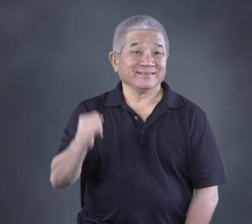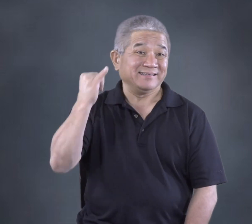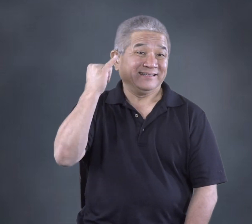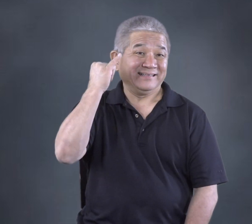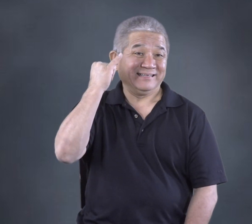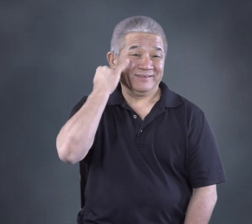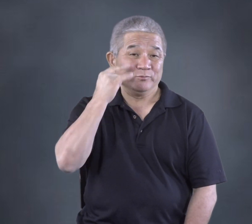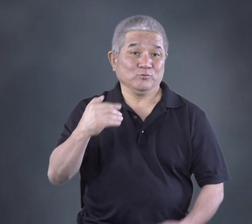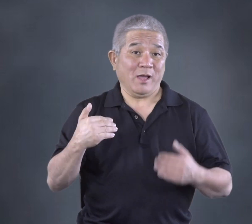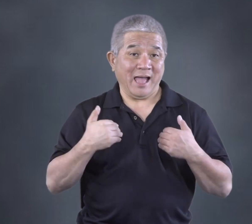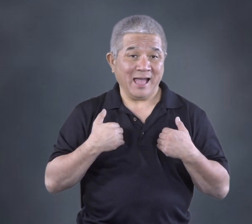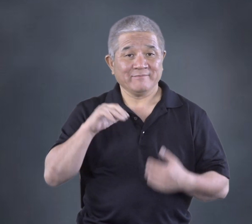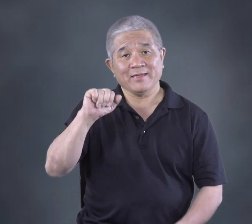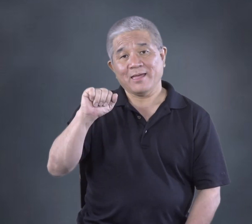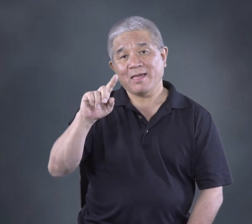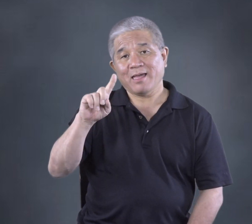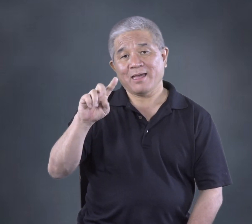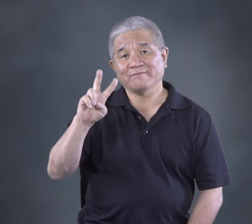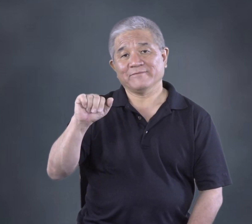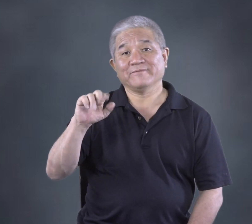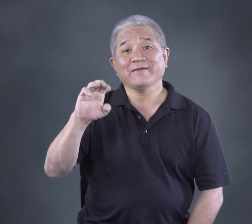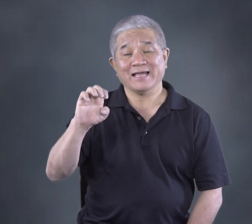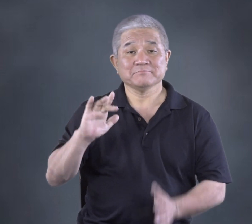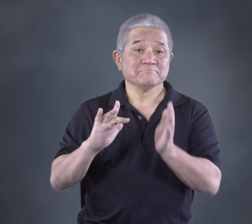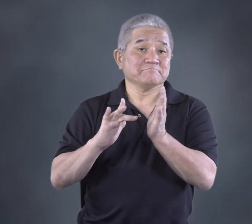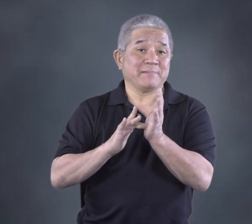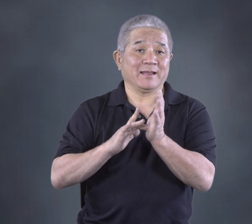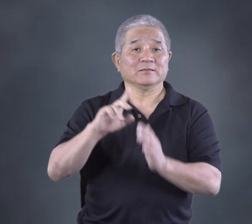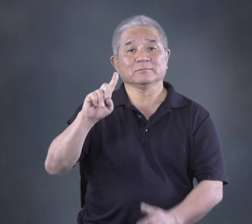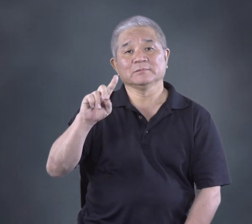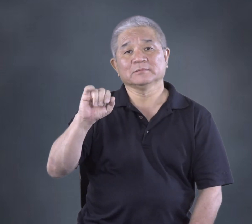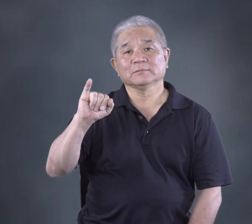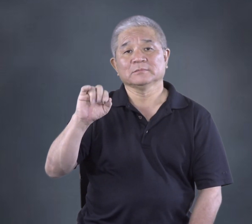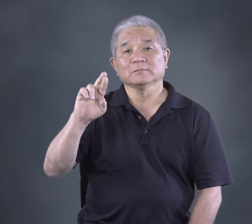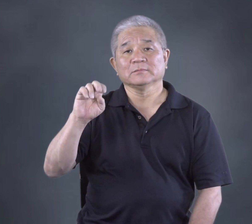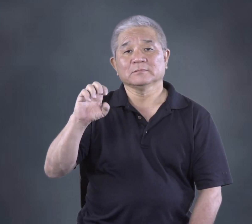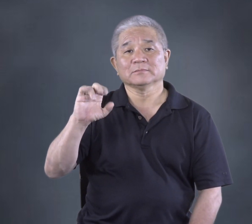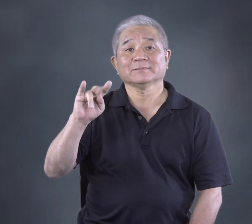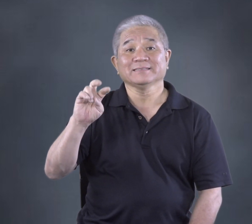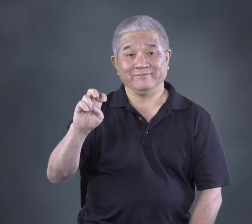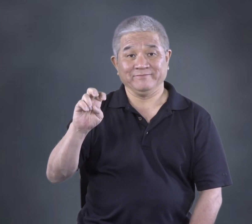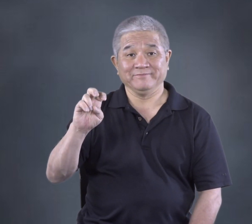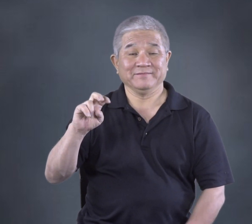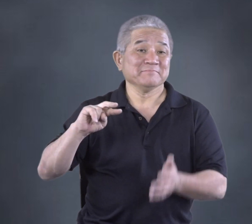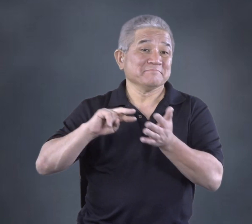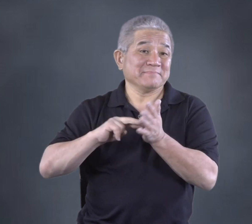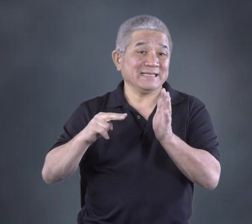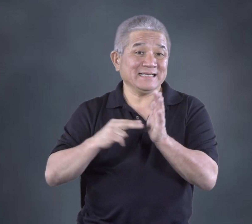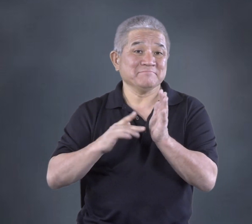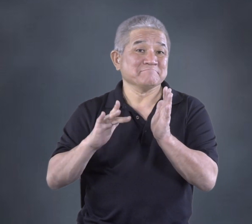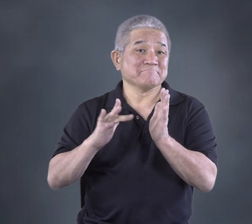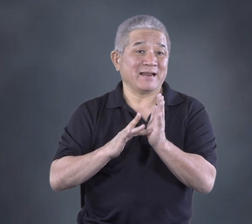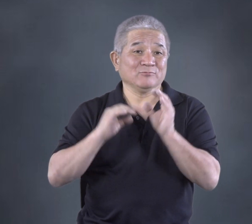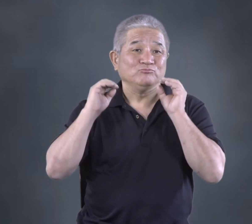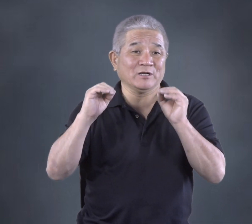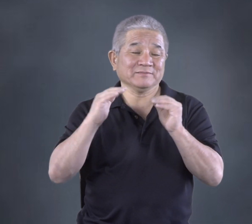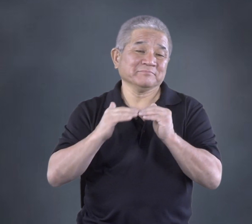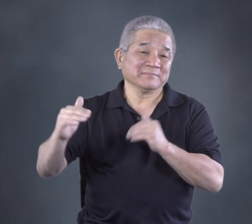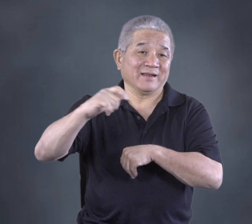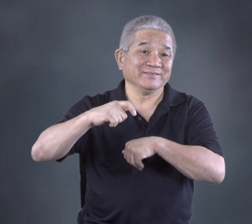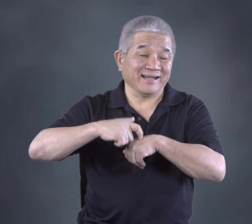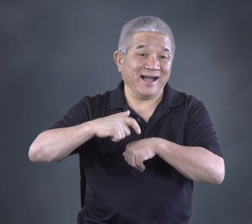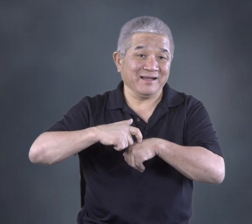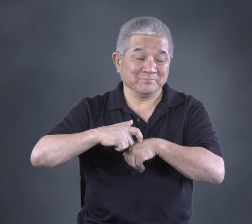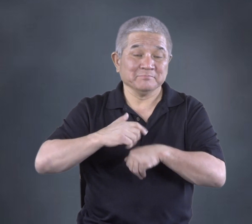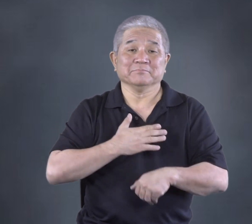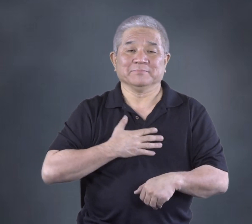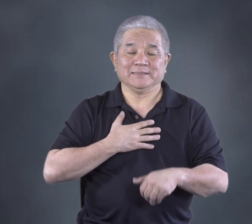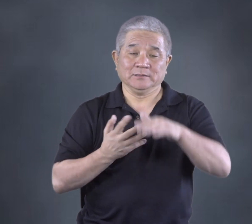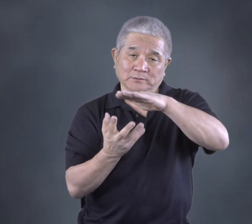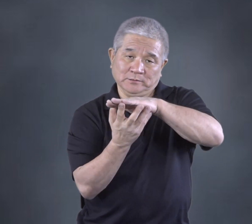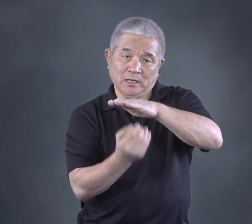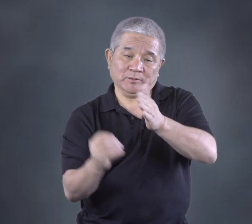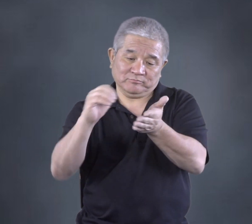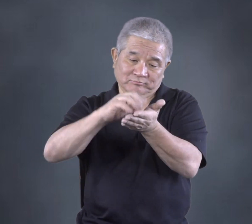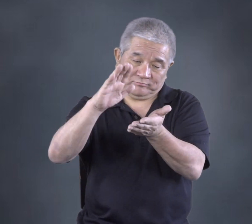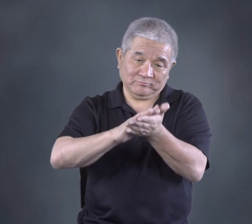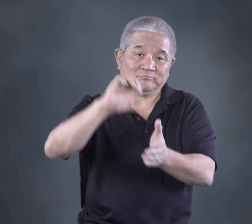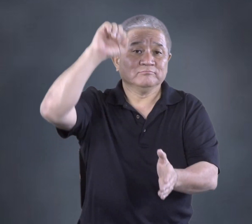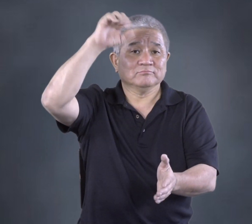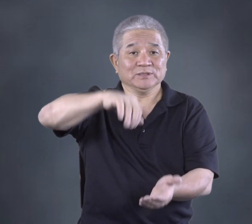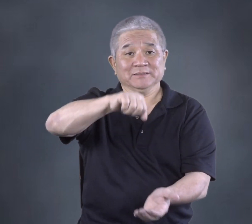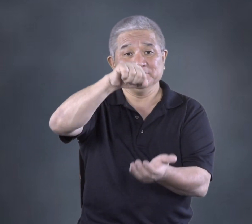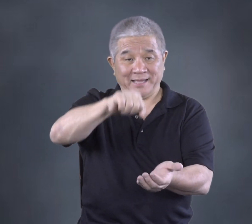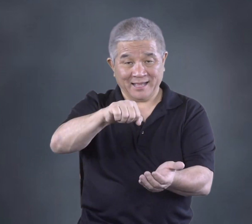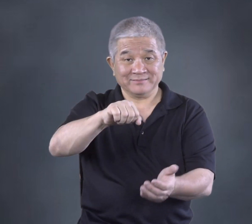If you have an advance medical directive, please put a copy of this in your bag.